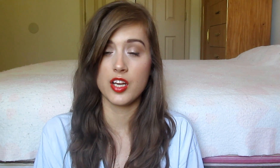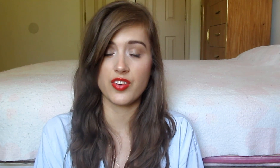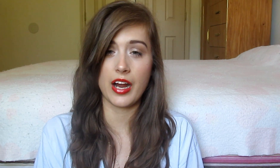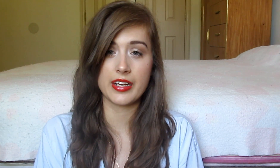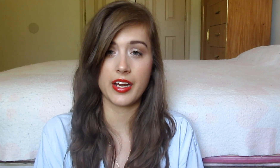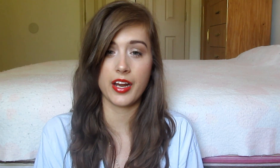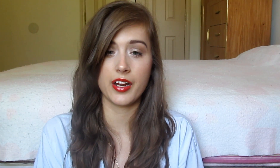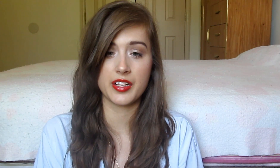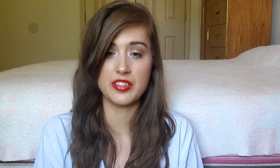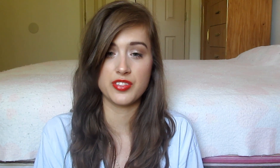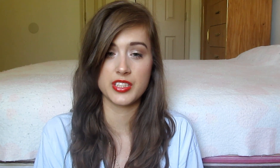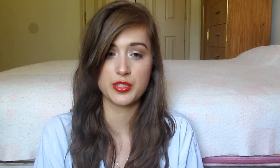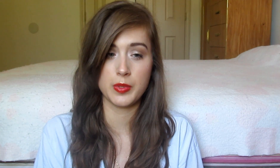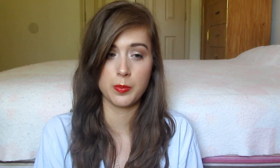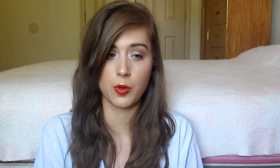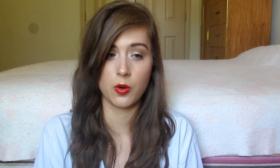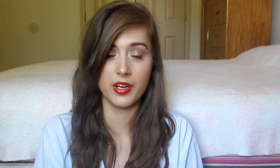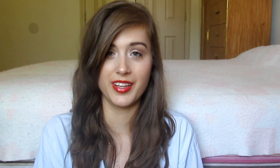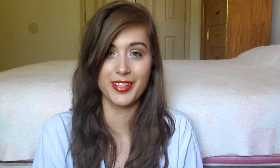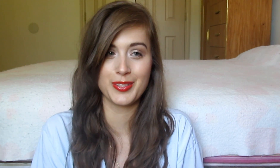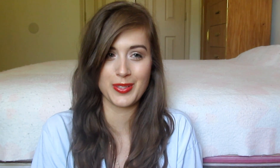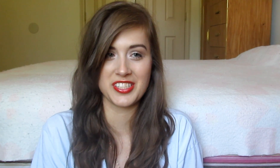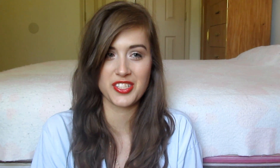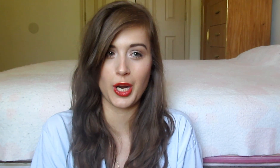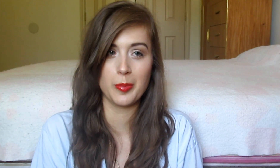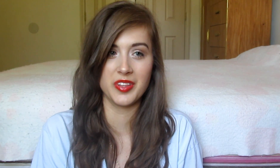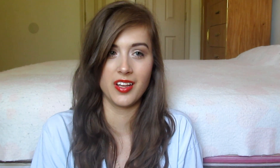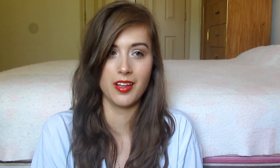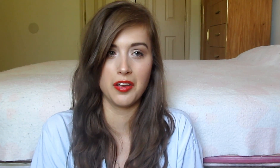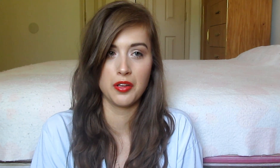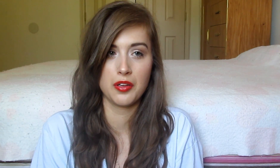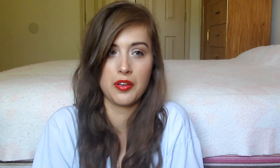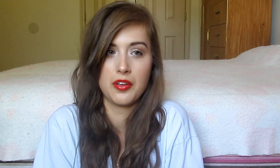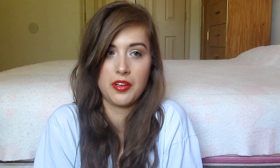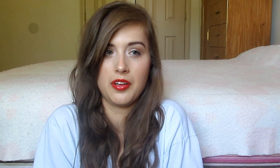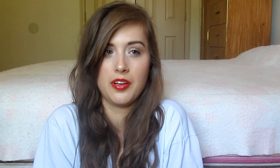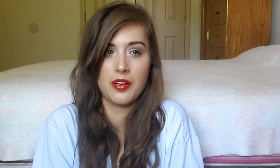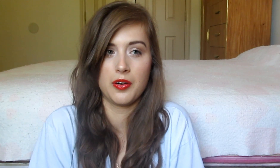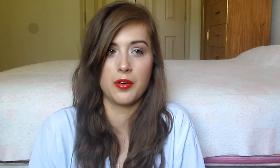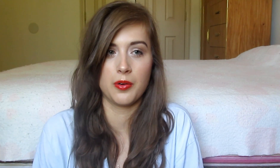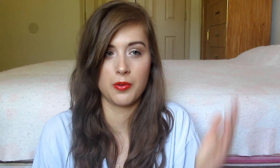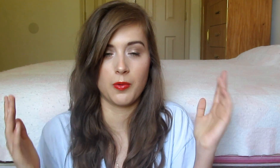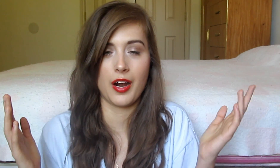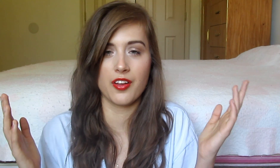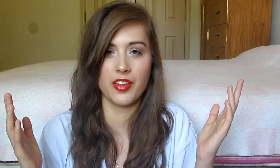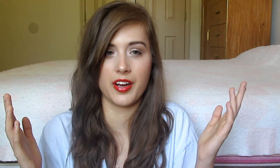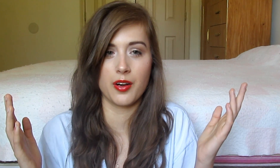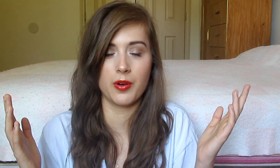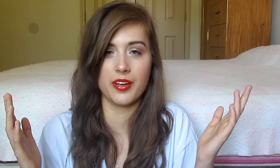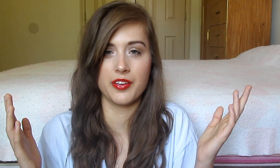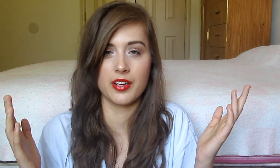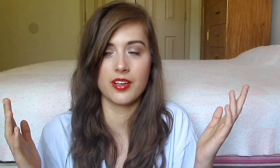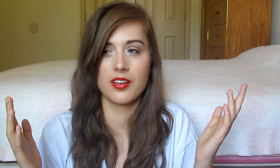If I can’t convince people in this workshop then why are they gonna wanna do it?